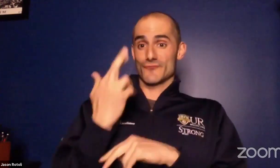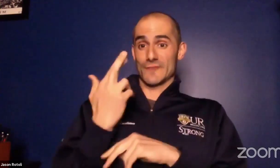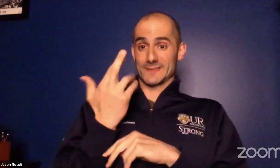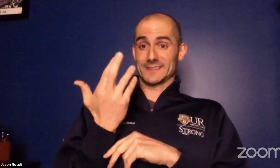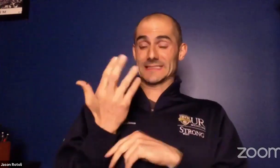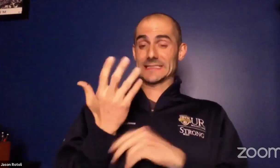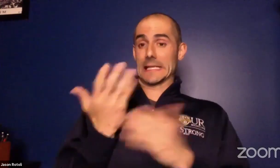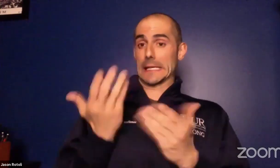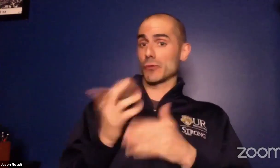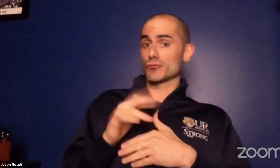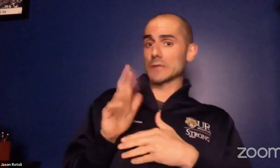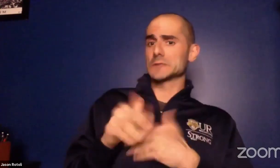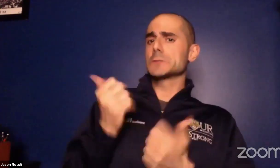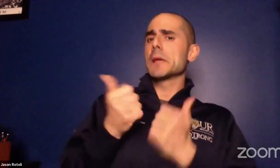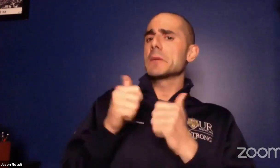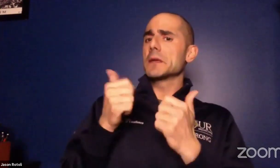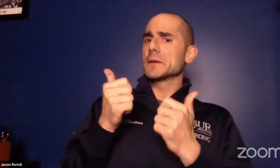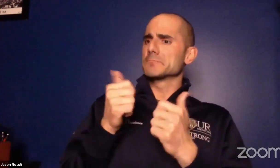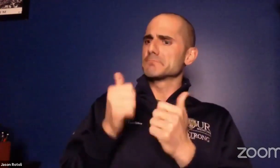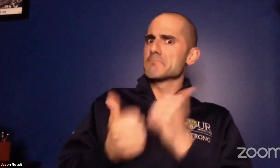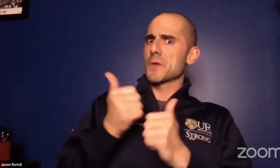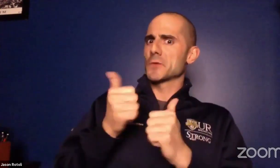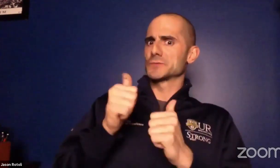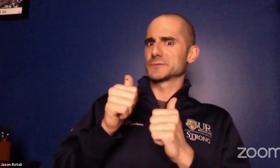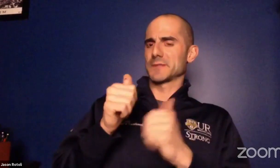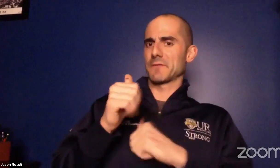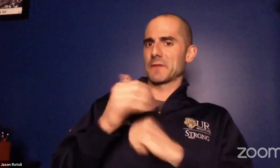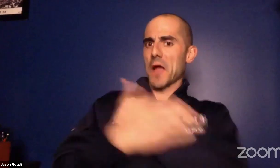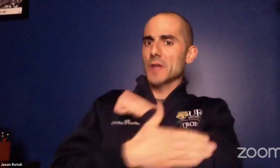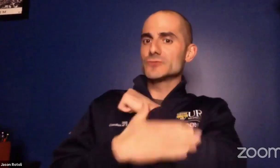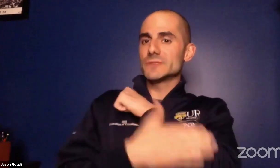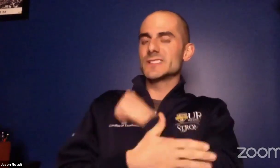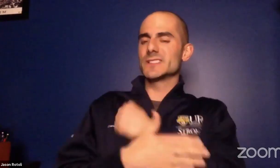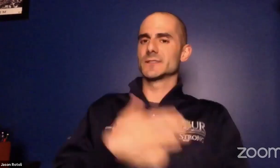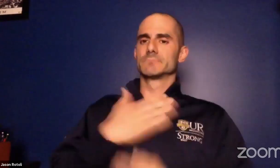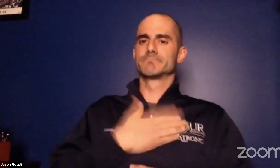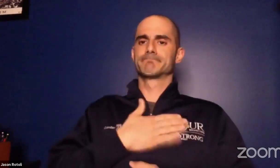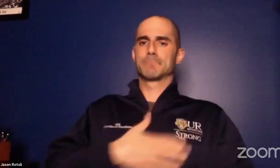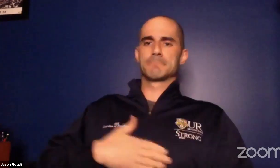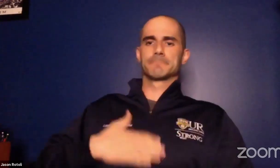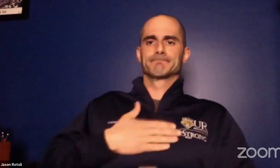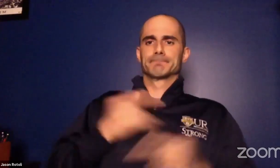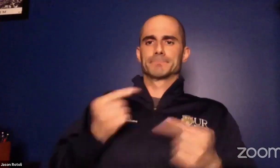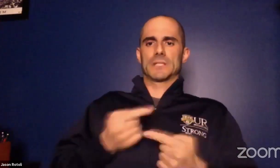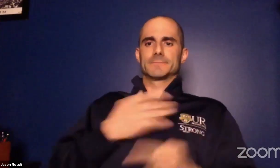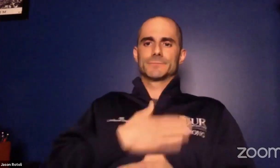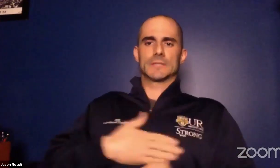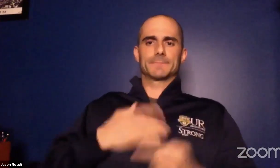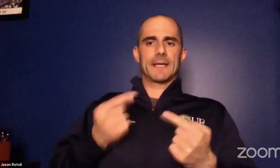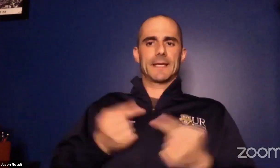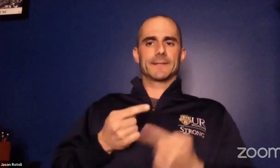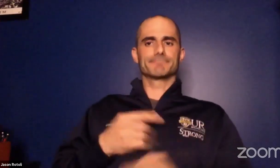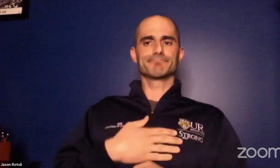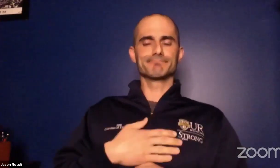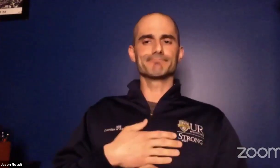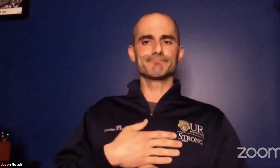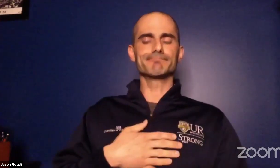And we'll go through a few examples and scenarios having to do with the emergency room and what it looks like.